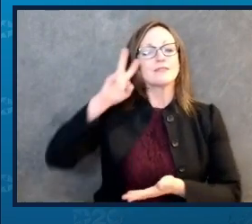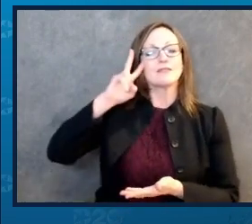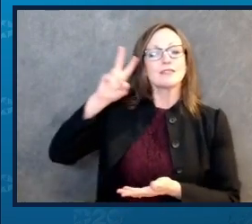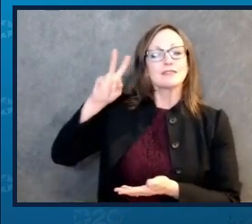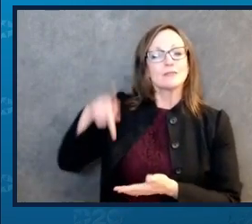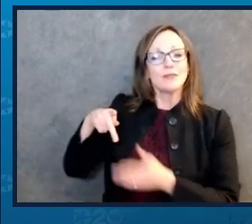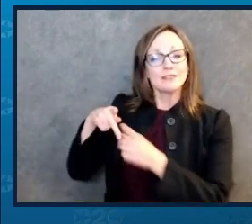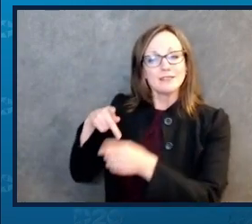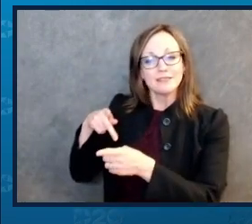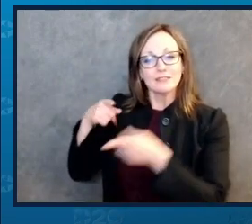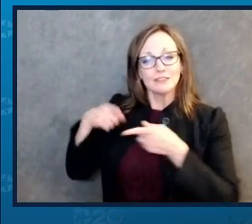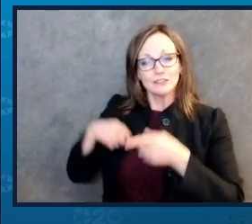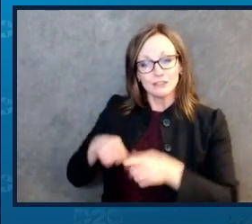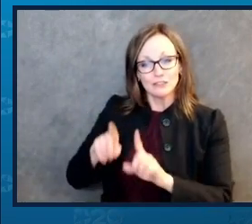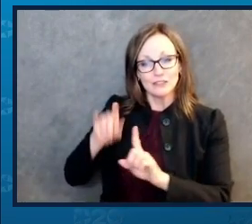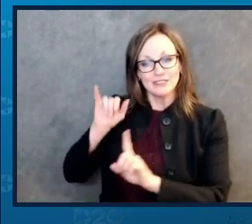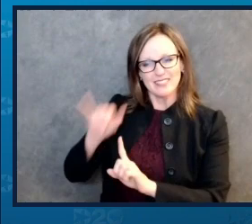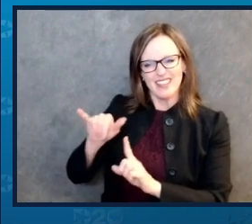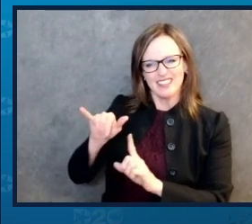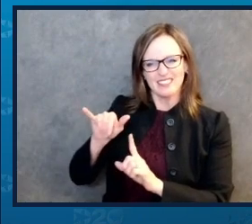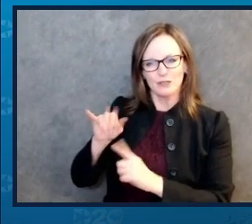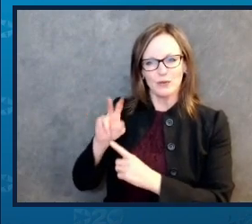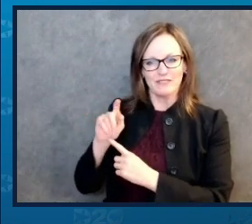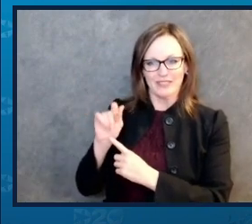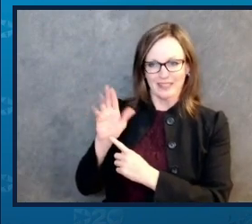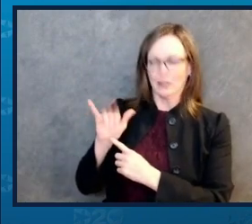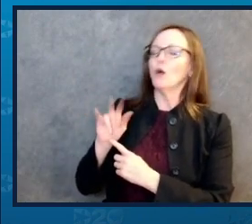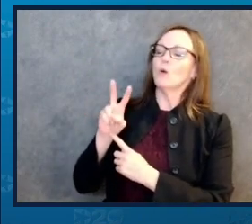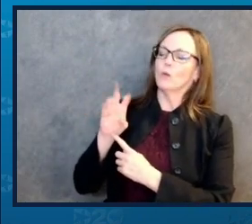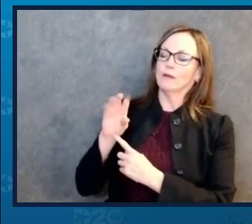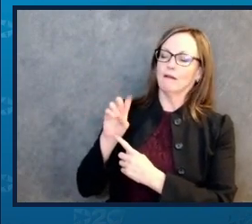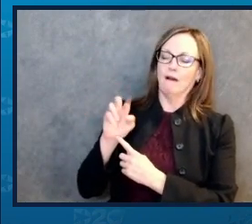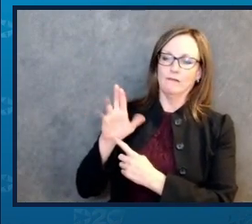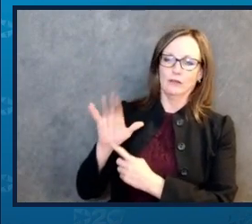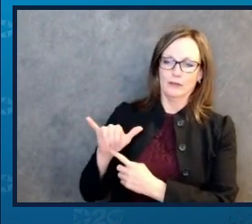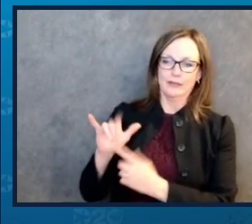HE CHAMPIONED THE AFFORDABLE CARE AC.